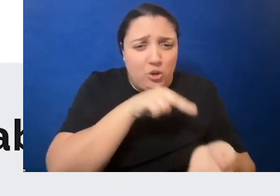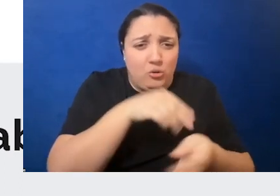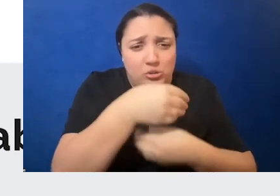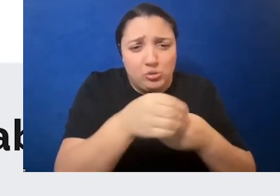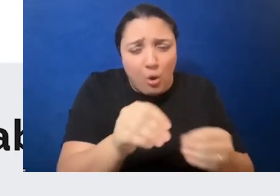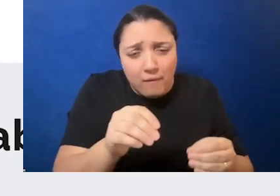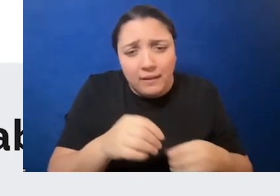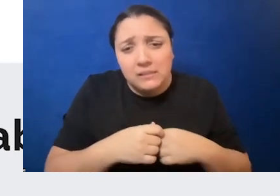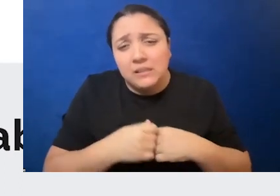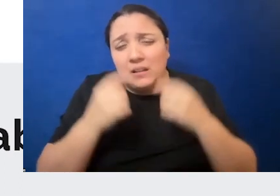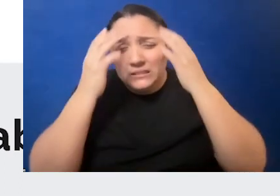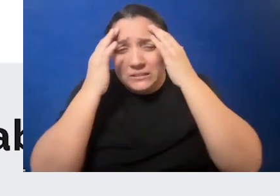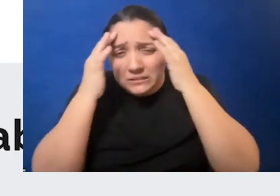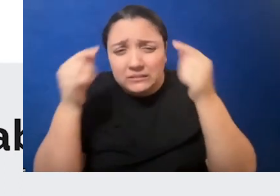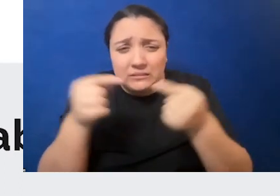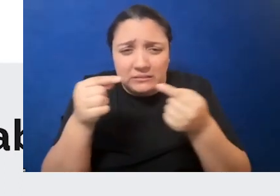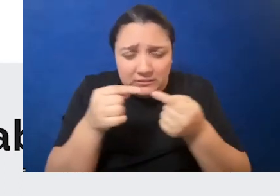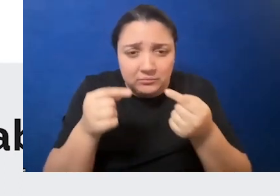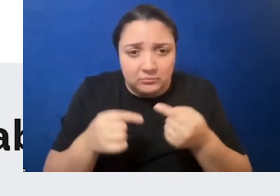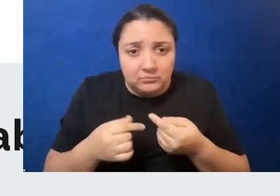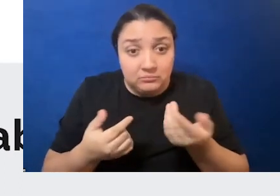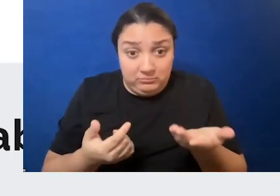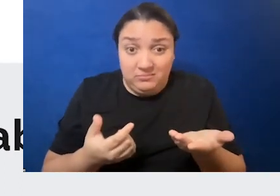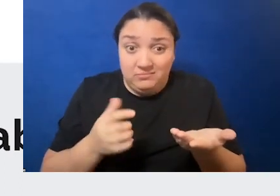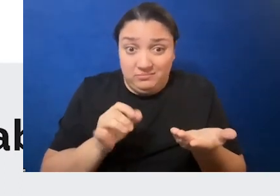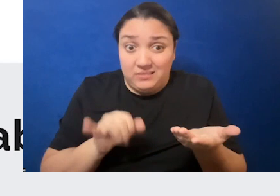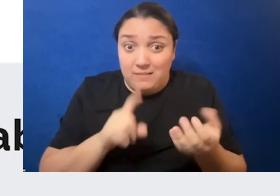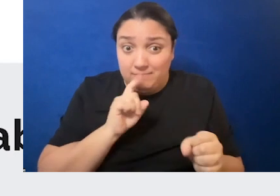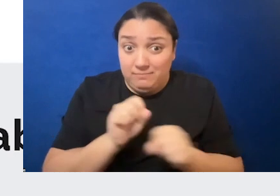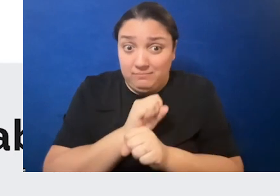HAVE A HEADACHE, I NEED TO GET WATER, ALL THOSE THINGS, THAT IS